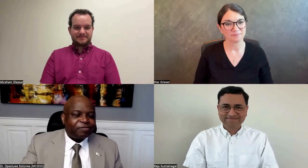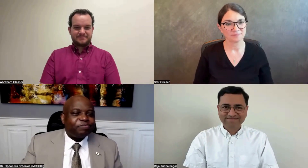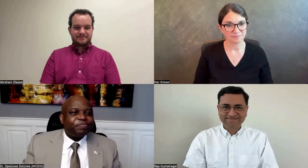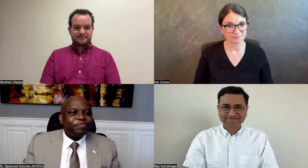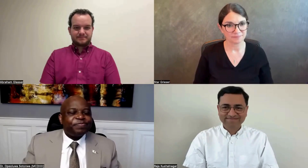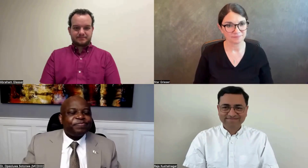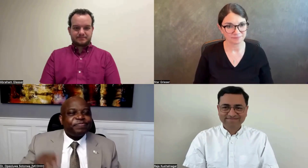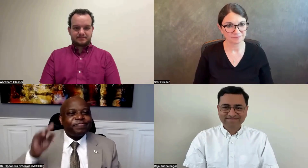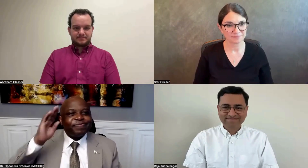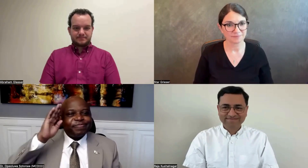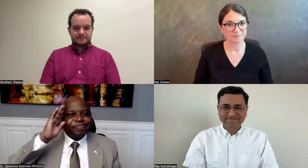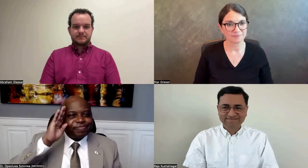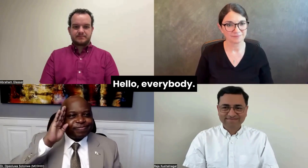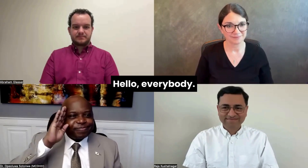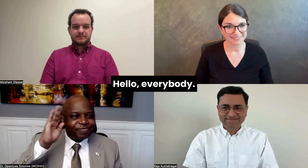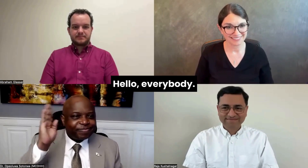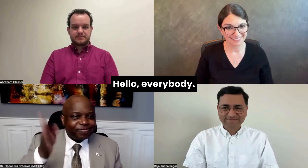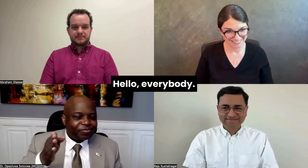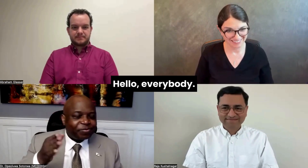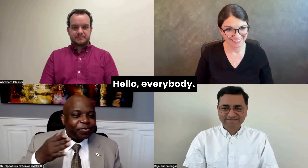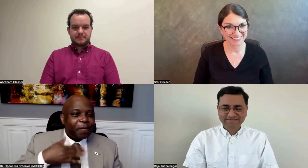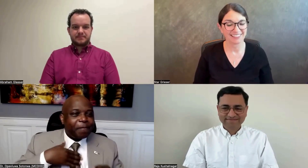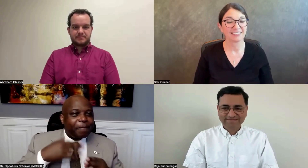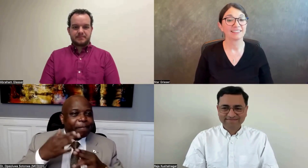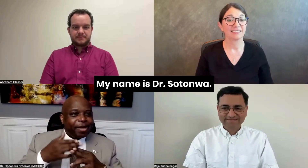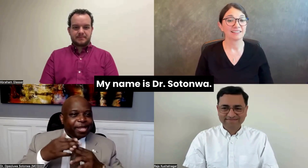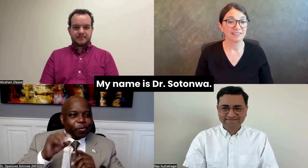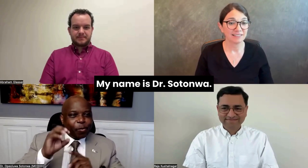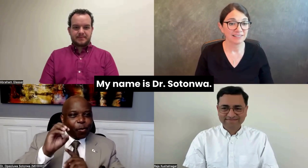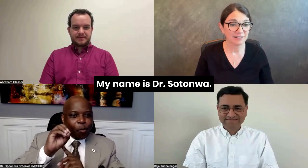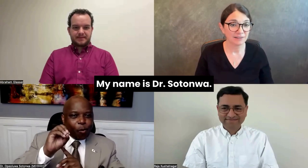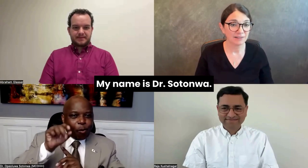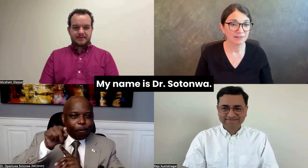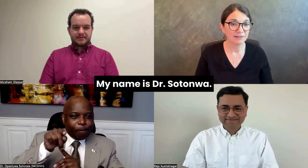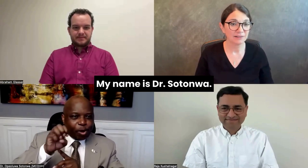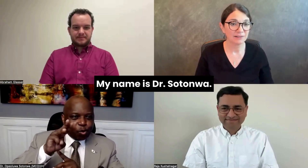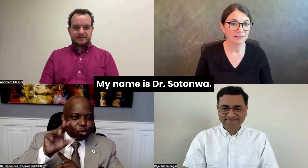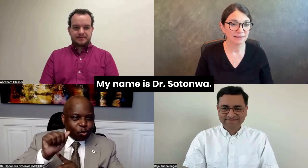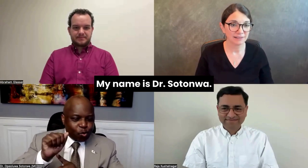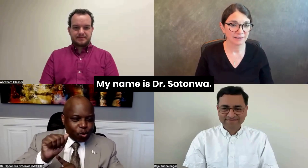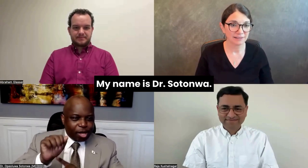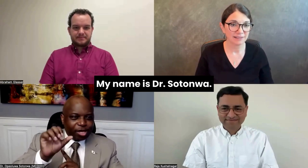Hello, everybody. My name is Dr. Sotonwa.